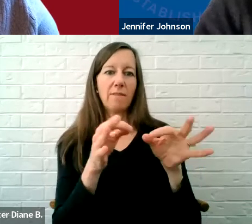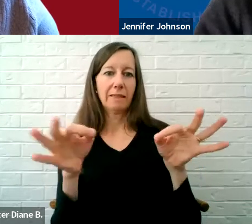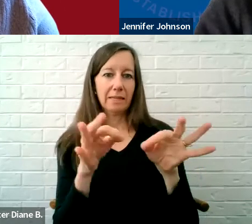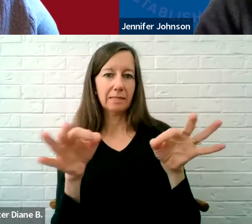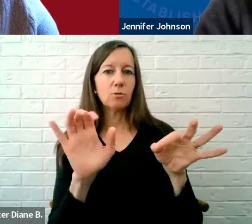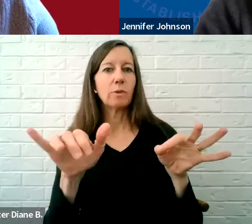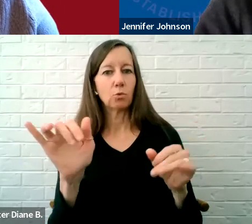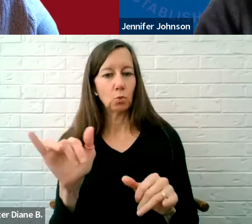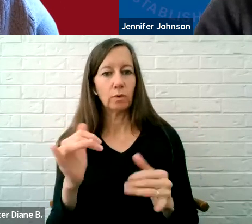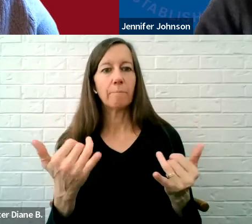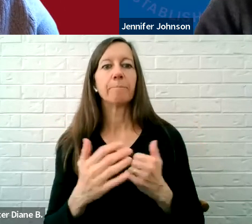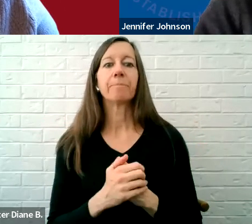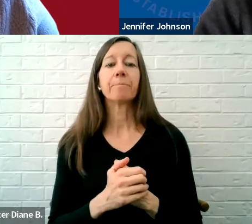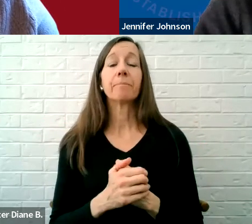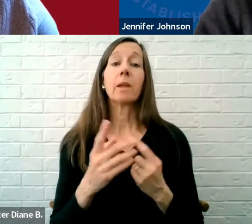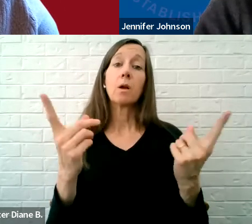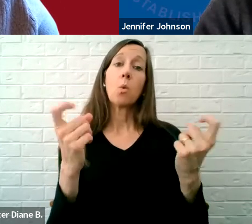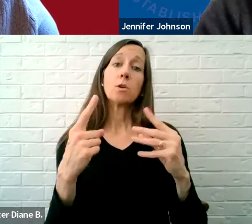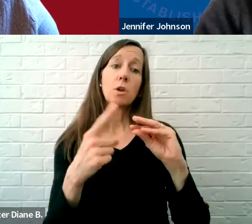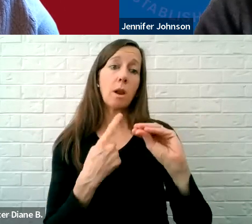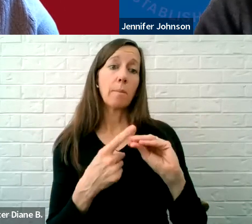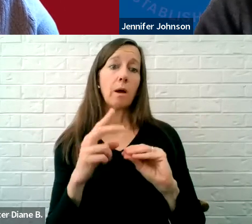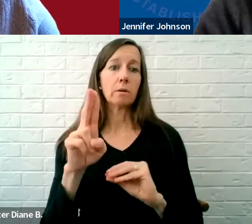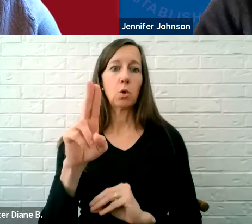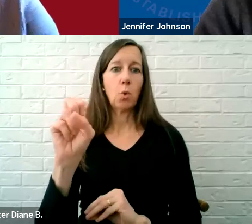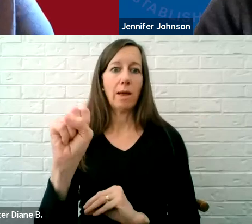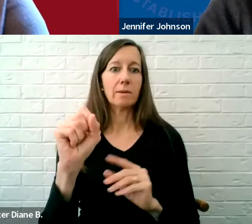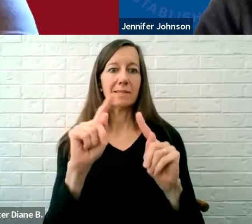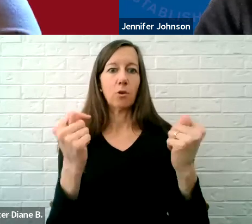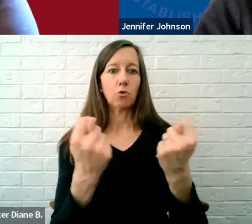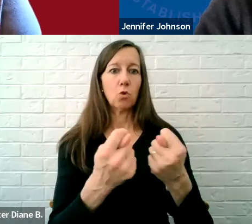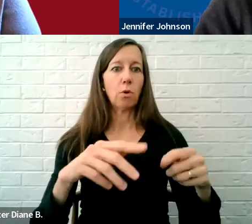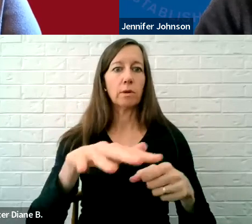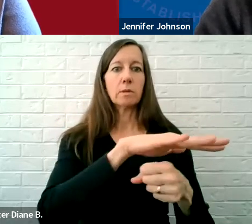A question about whether the Us. Territories are included in that data. Sherry.